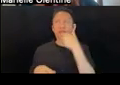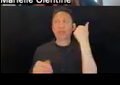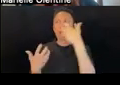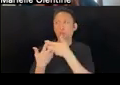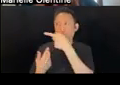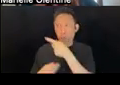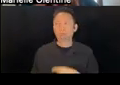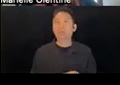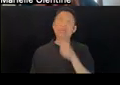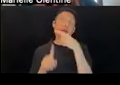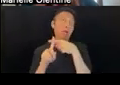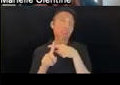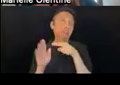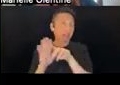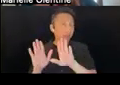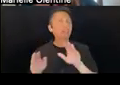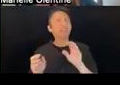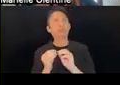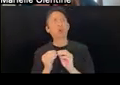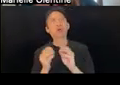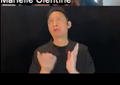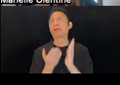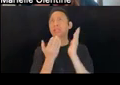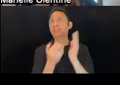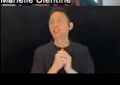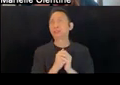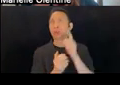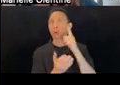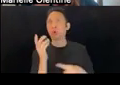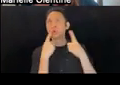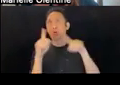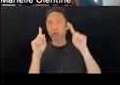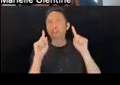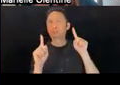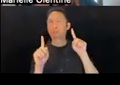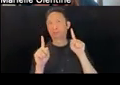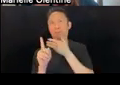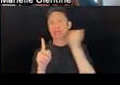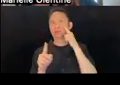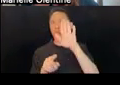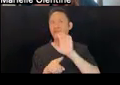They were able to know so much more about our team and about our story.